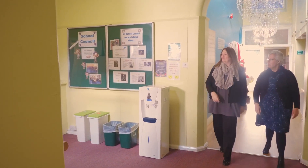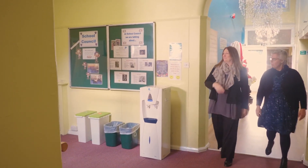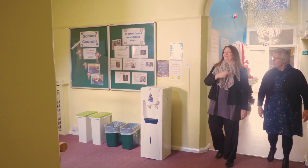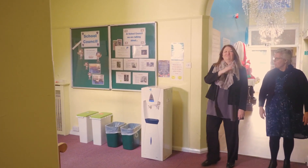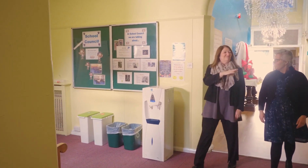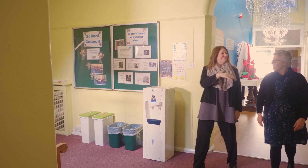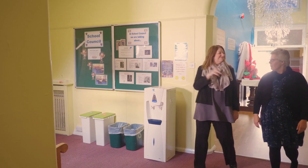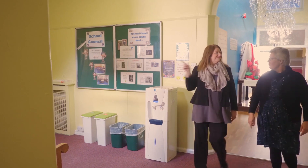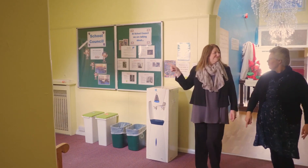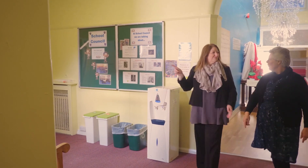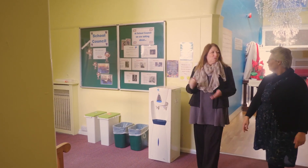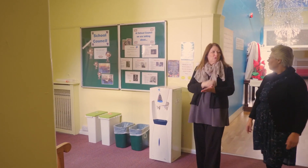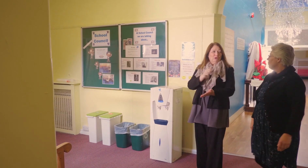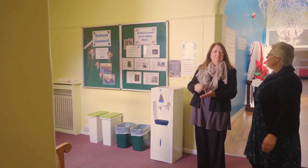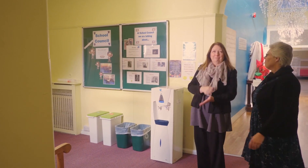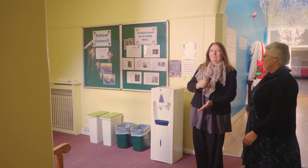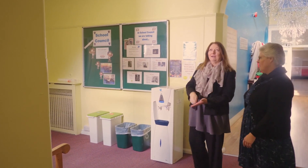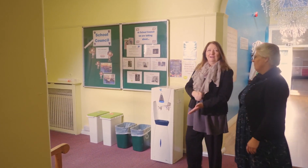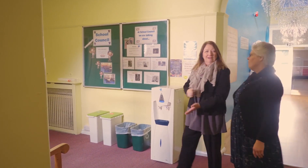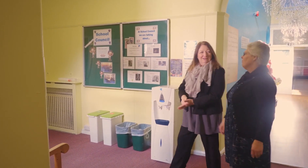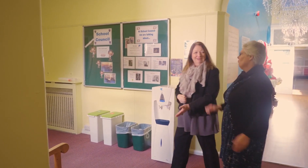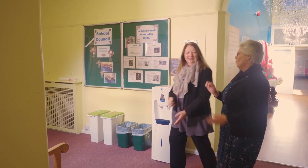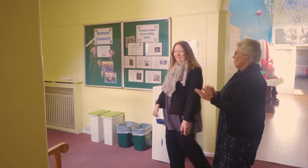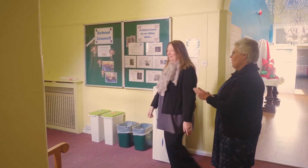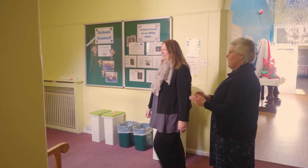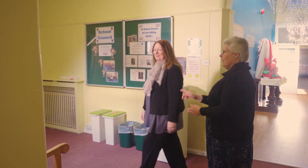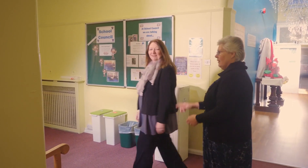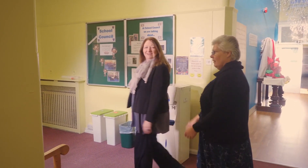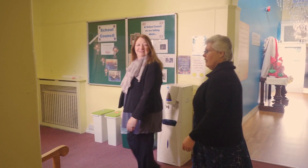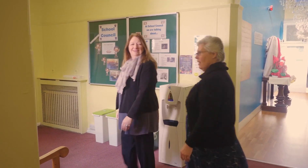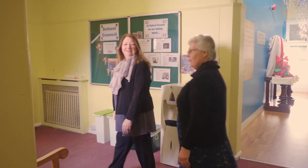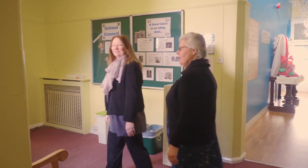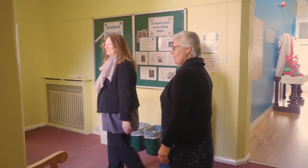Oh, look! That's where we used to have to do all the washing-up! That's right!